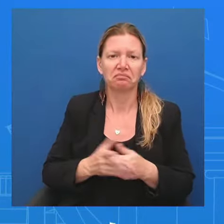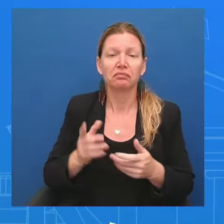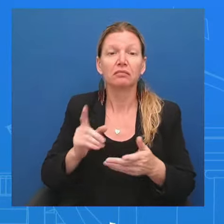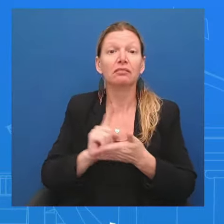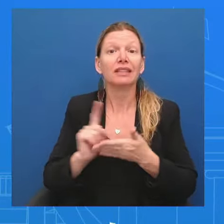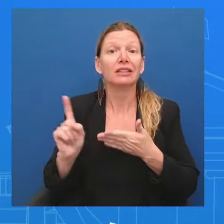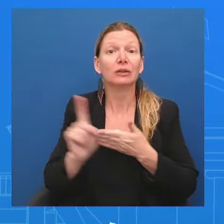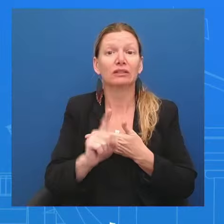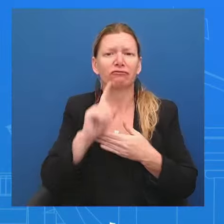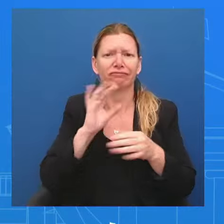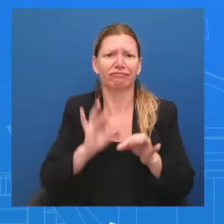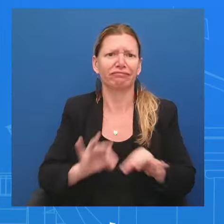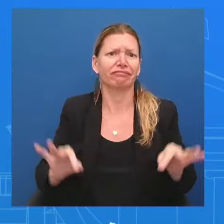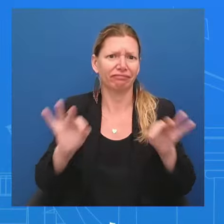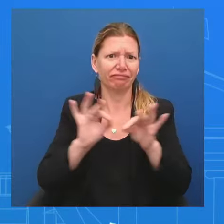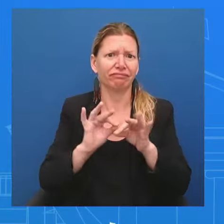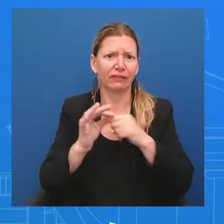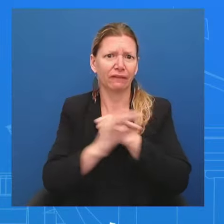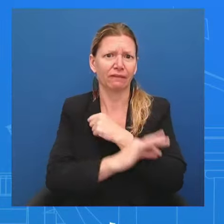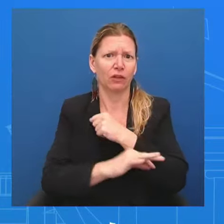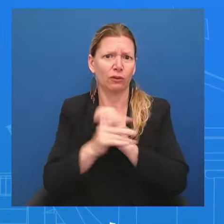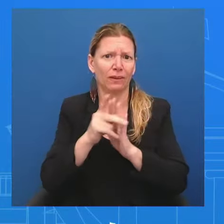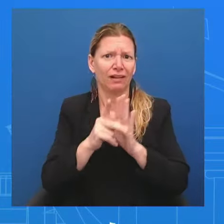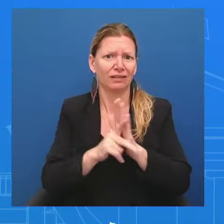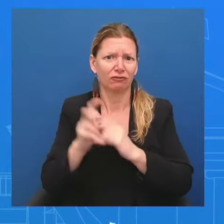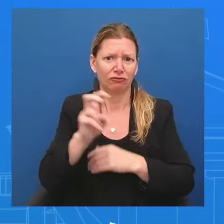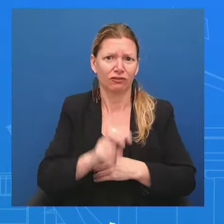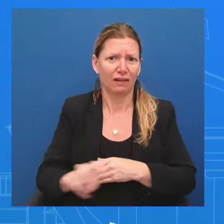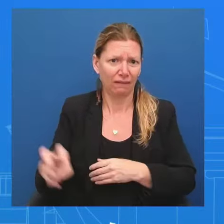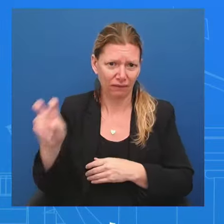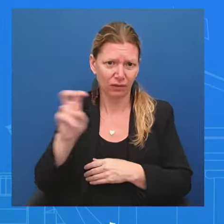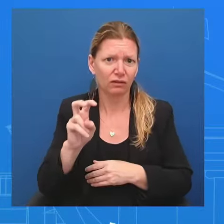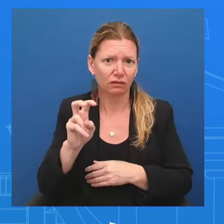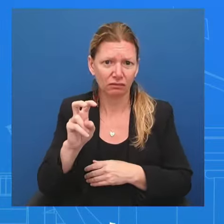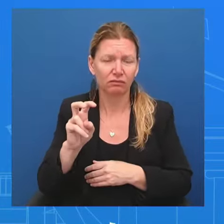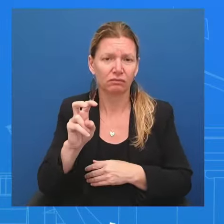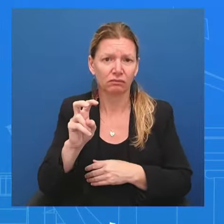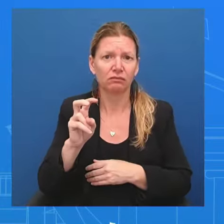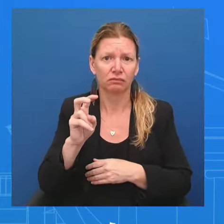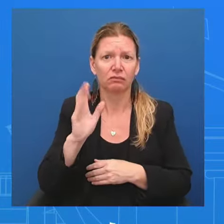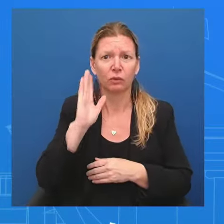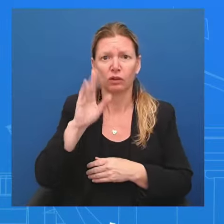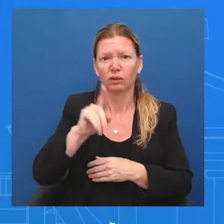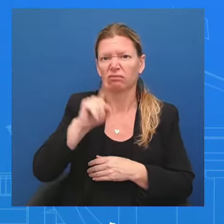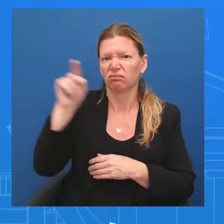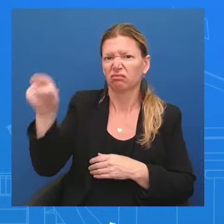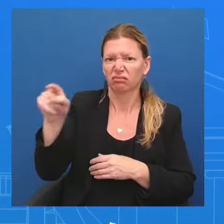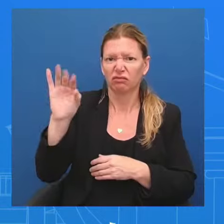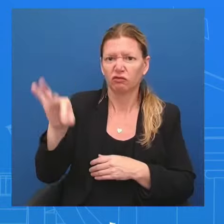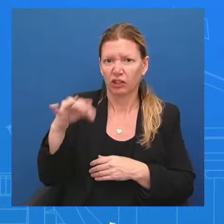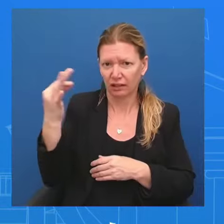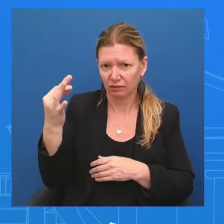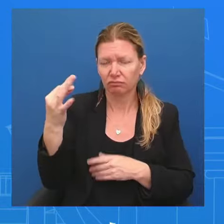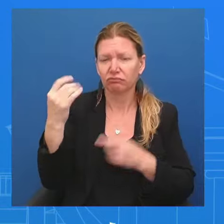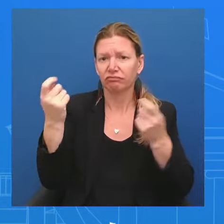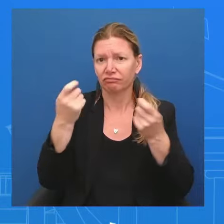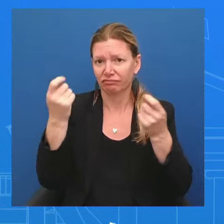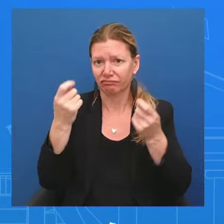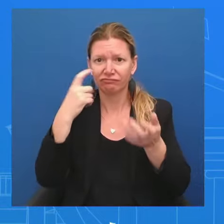where we are going to obviously be in France for the anniversary of D-Day. So, the president looks forward to doing that, to being in France.